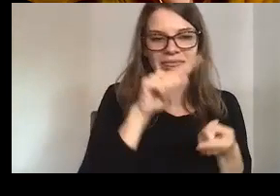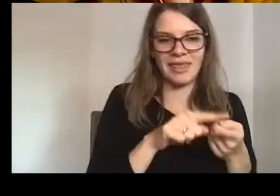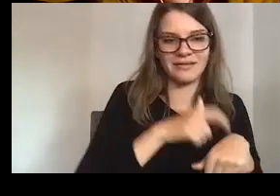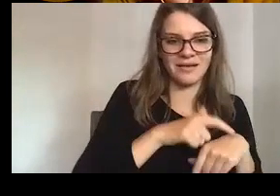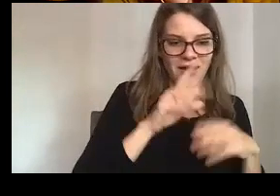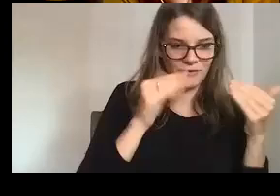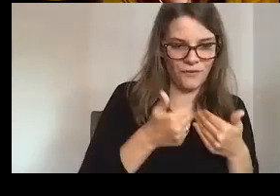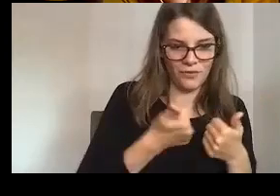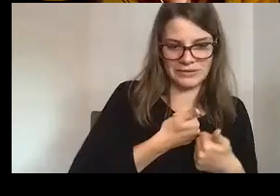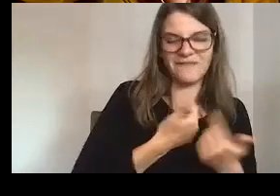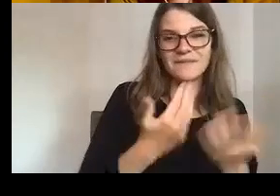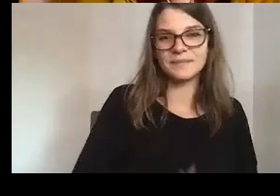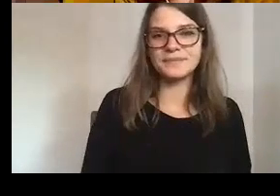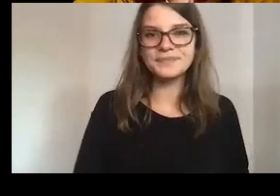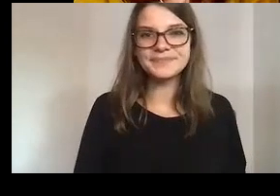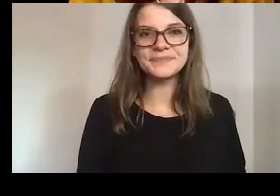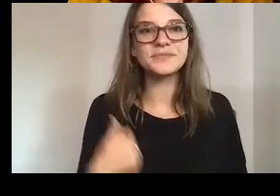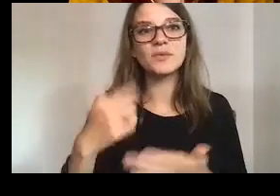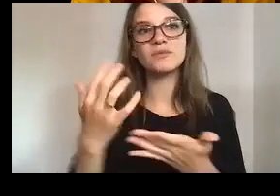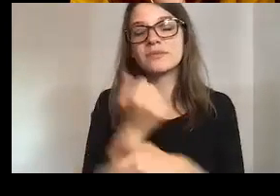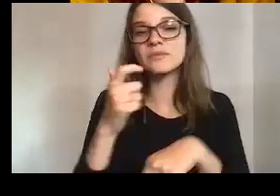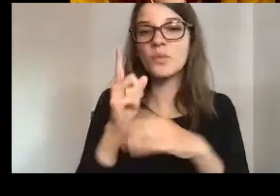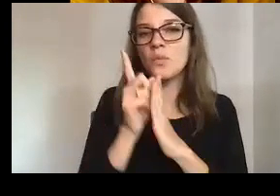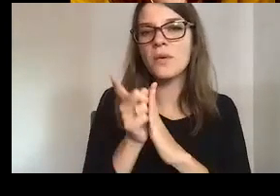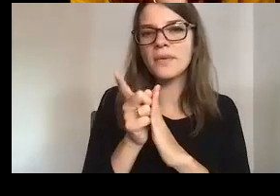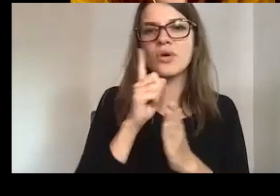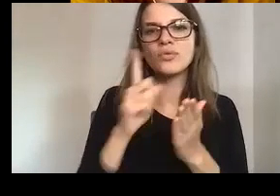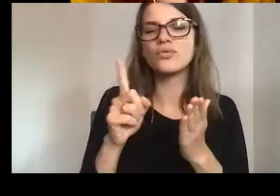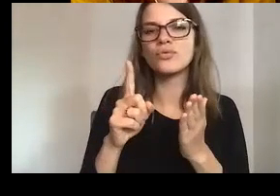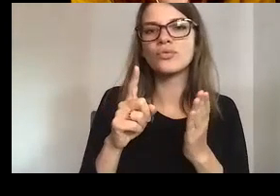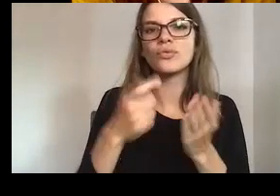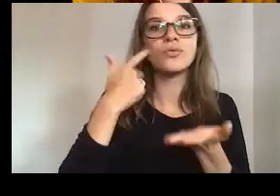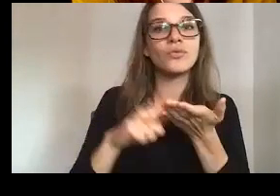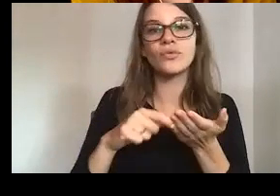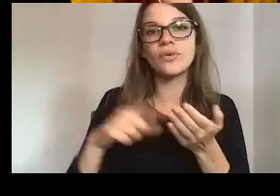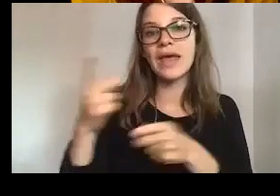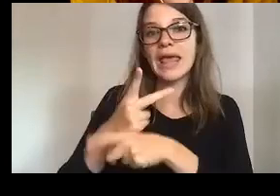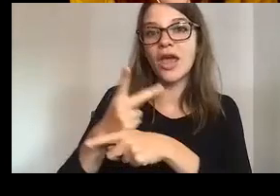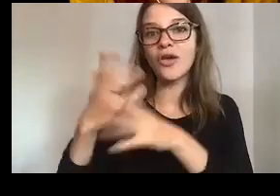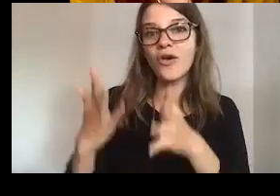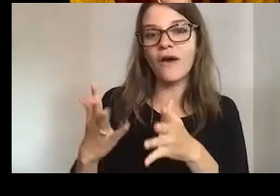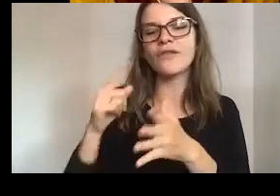so I wanted to take a minute to highlight a little bit about caregivers as therapists and so what we